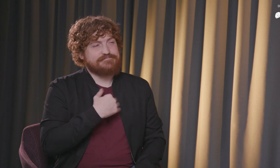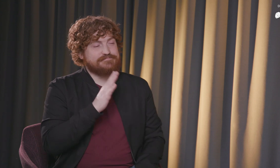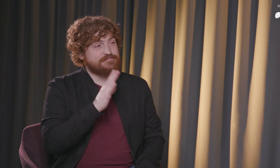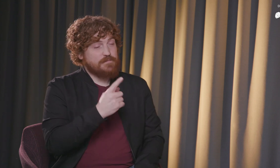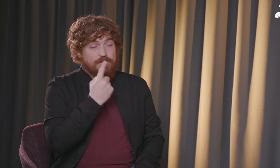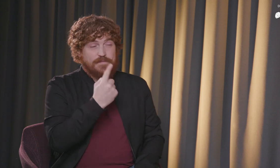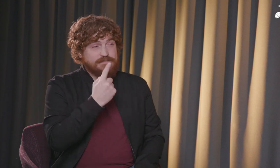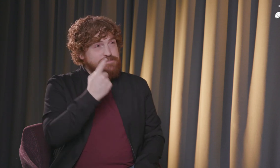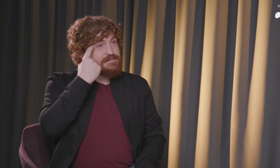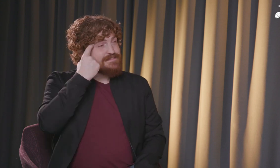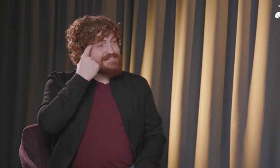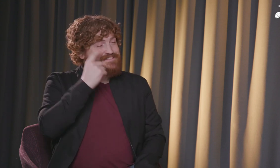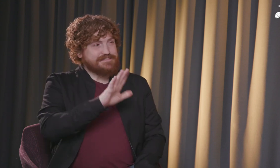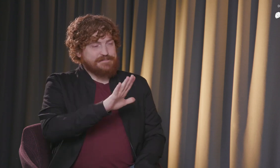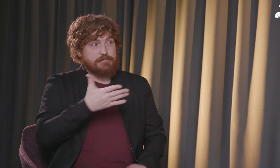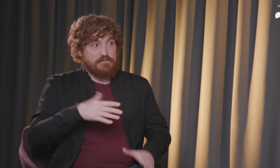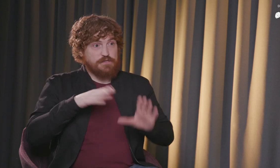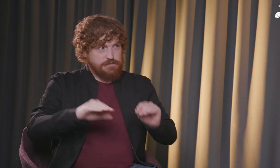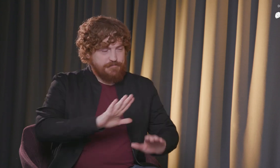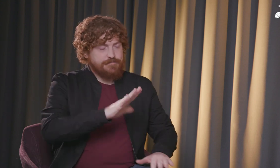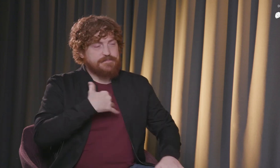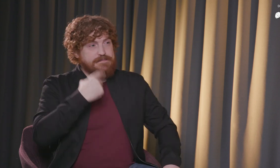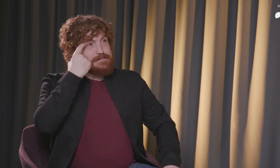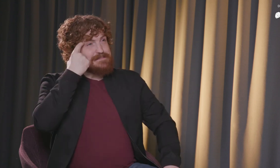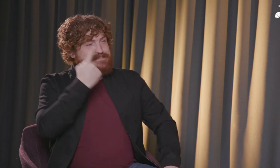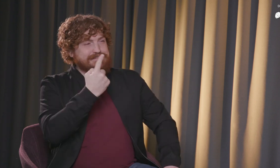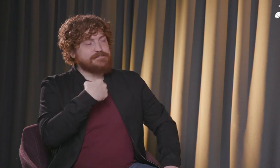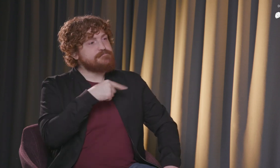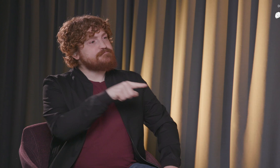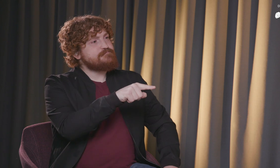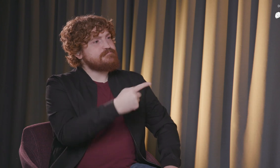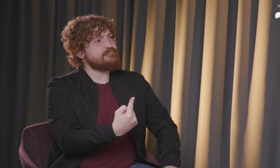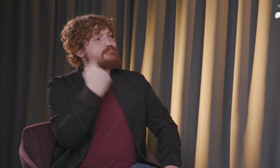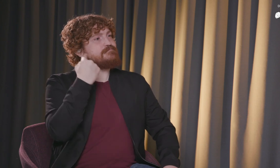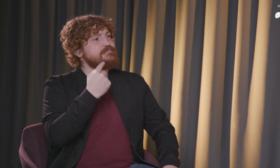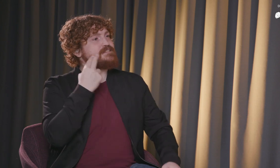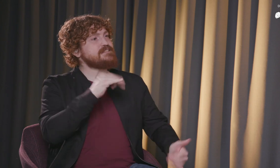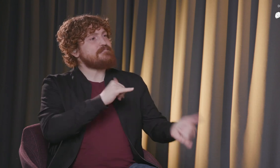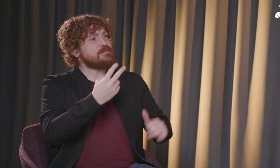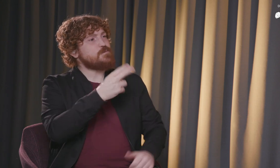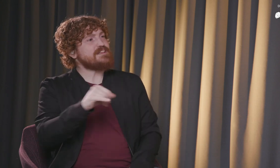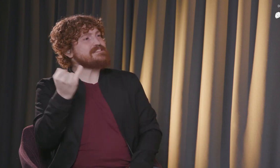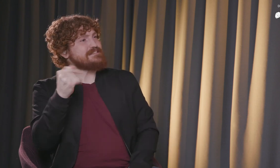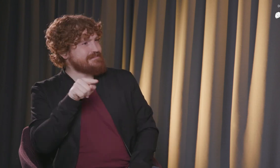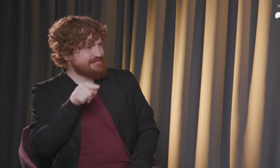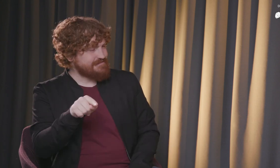Just before we stop, I’ve remembered something. Going back to Deaffest 2006,